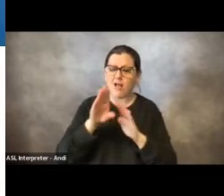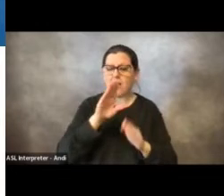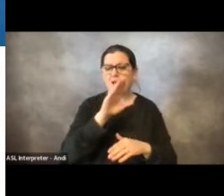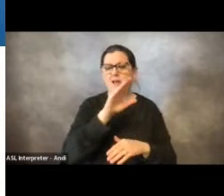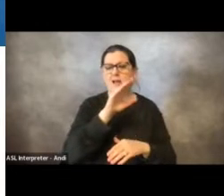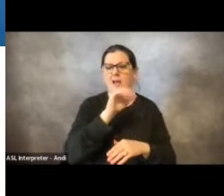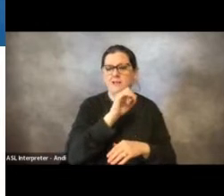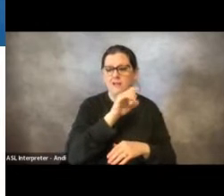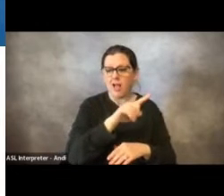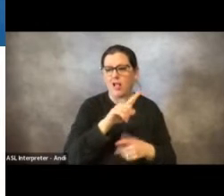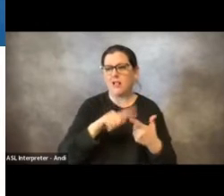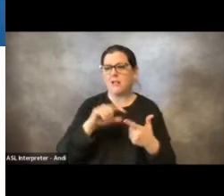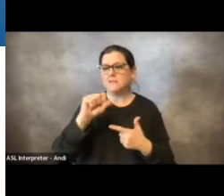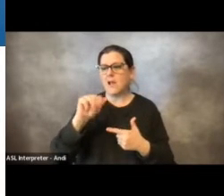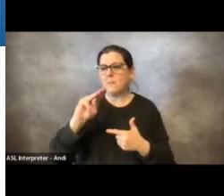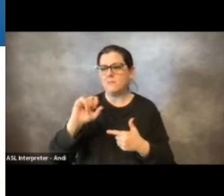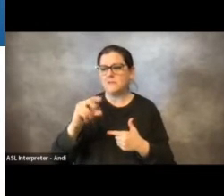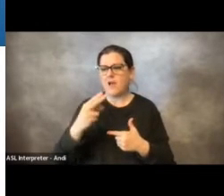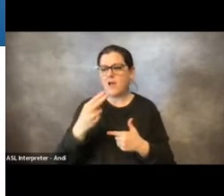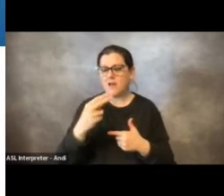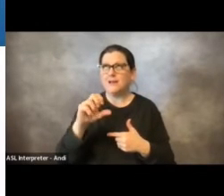partners, which I'll also talk about a bit. Next slide, please.